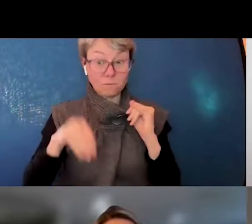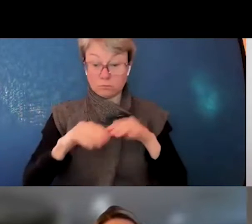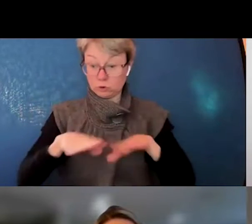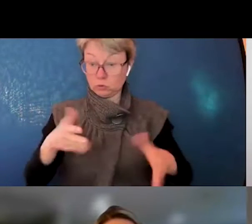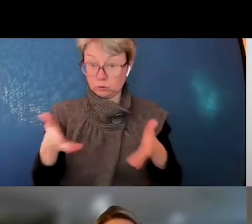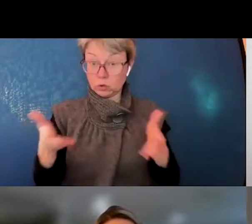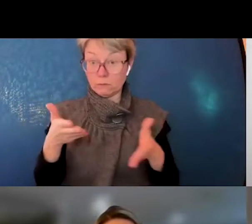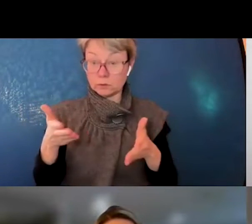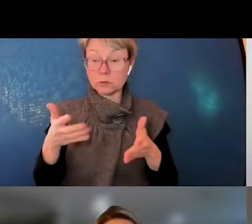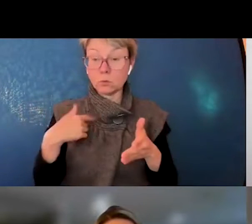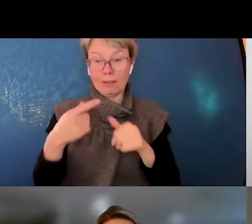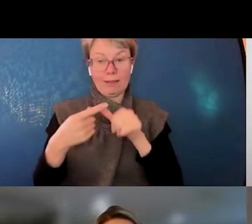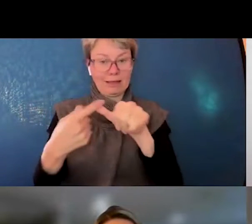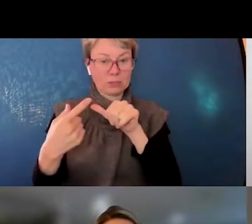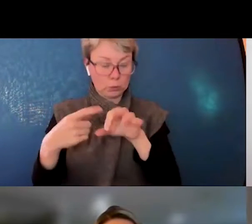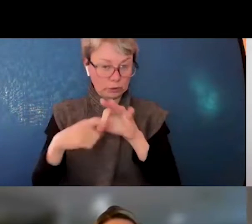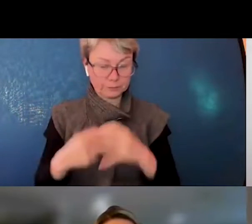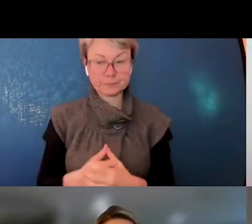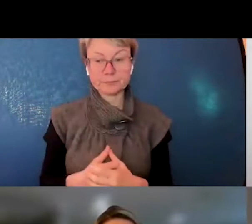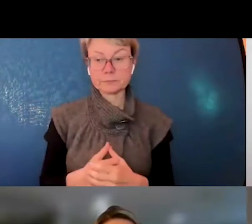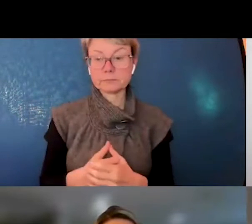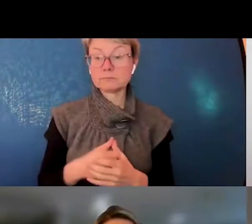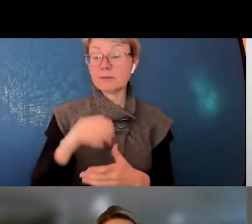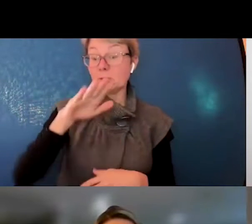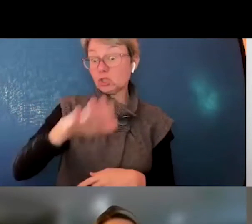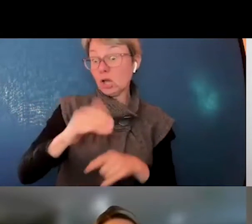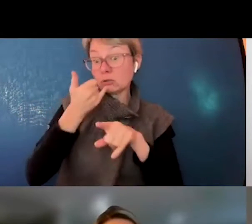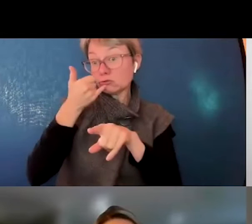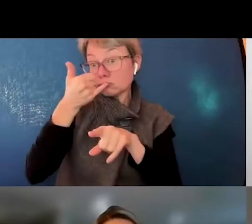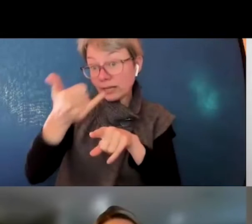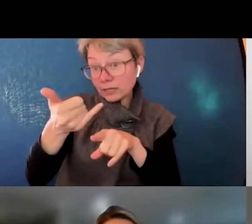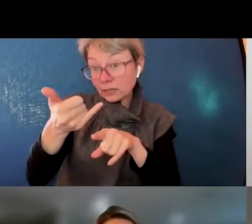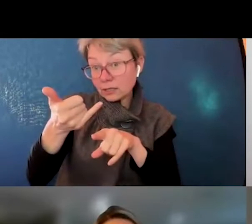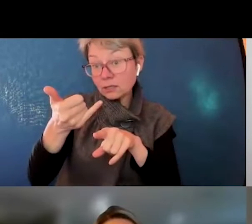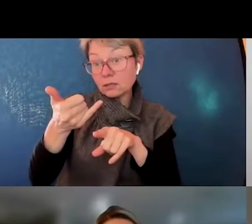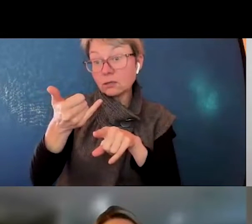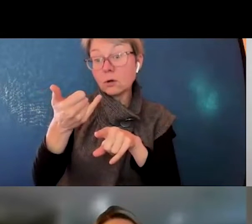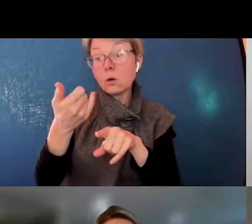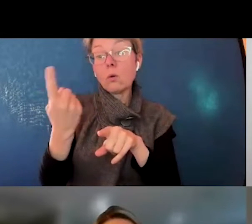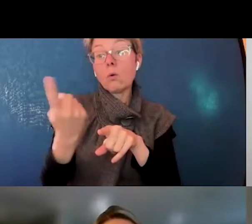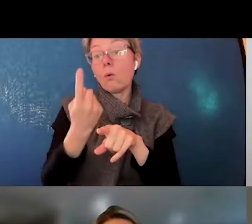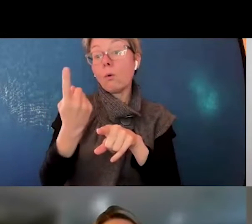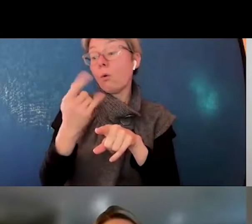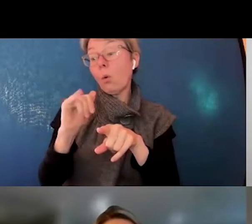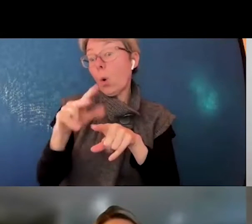call that line um either by themselves the child or um through the police station uh it's the law